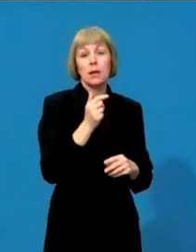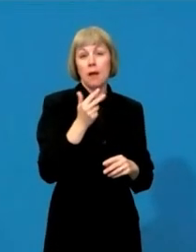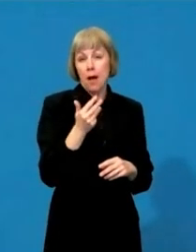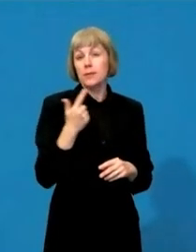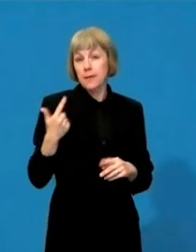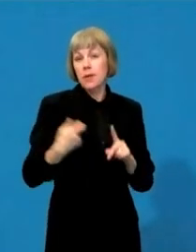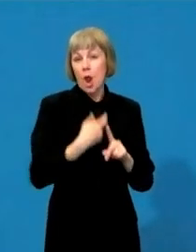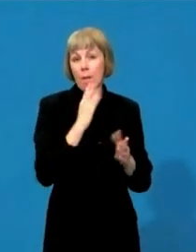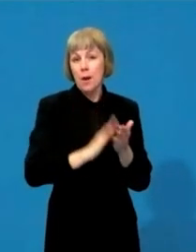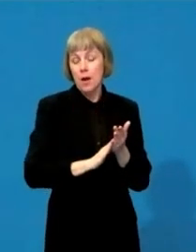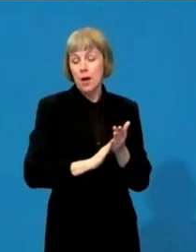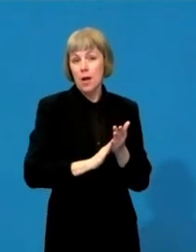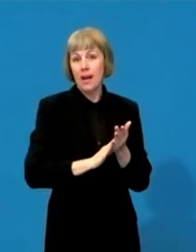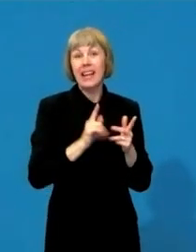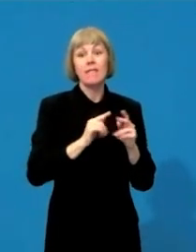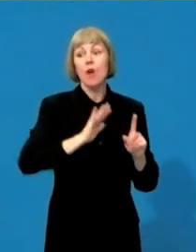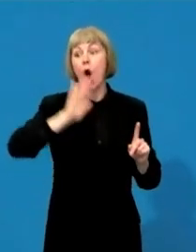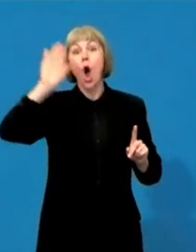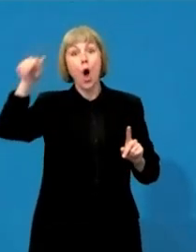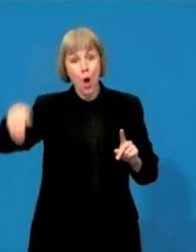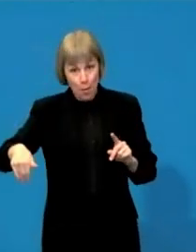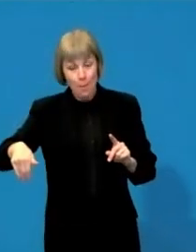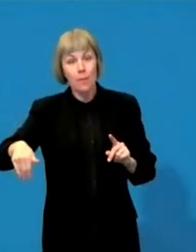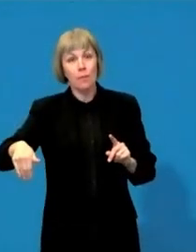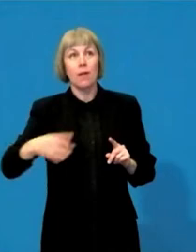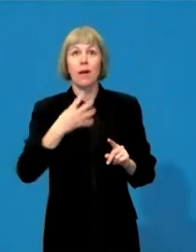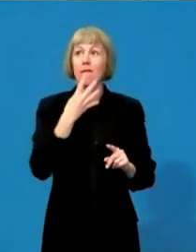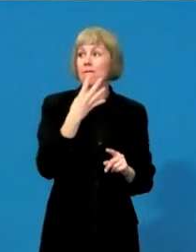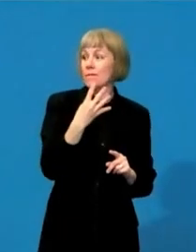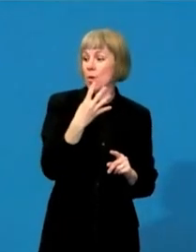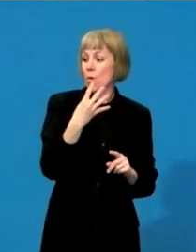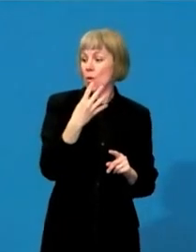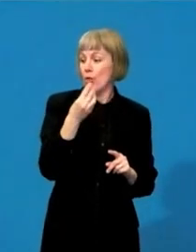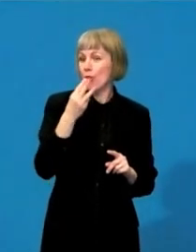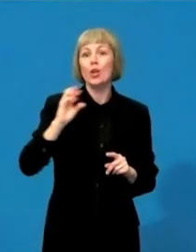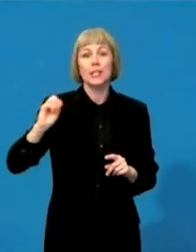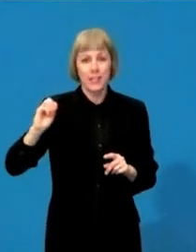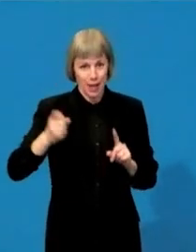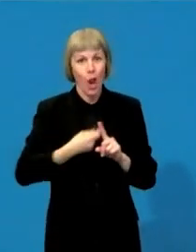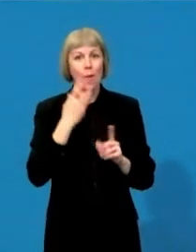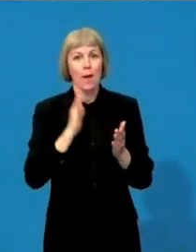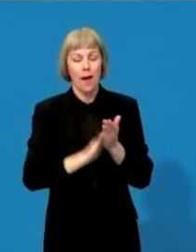If I was out at home, that would be four hundred and probably thirty.